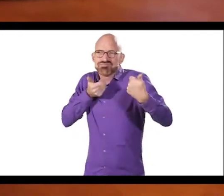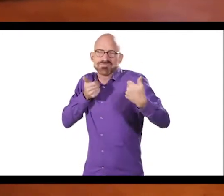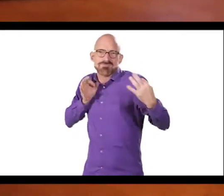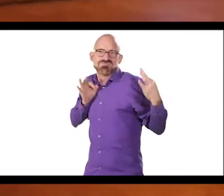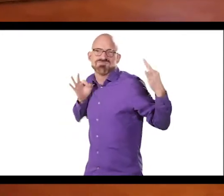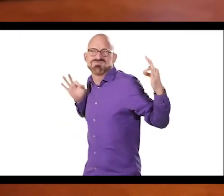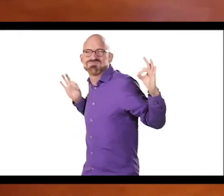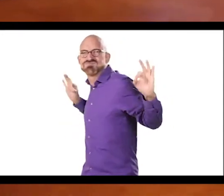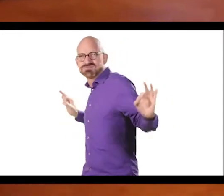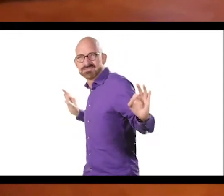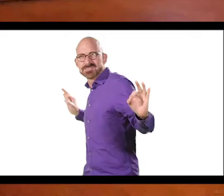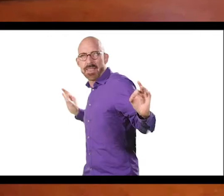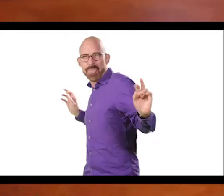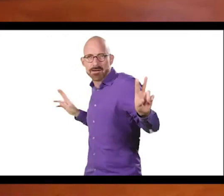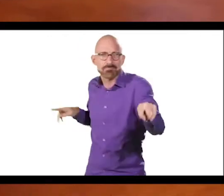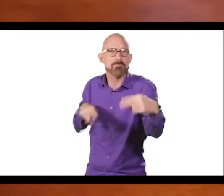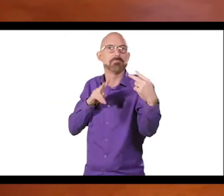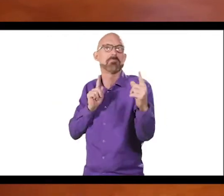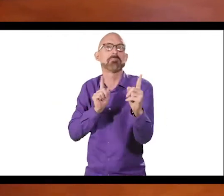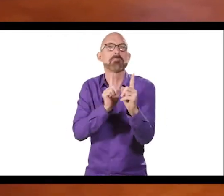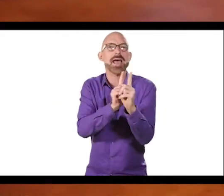as the hours of the senses which succeed,